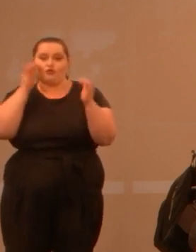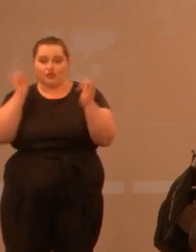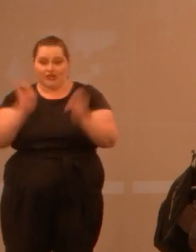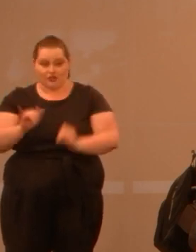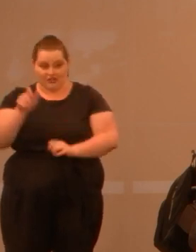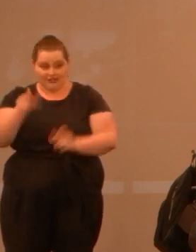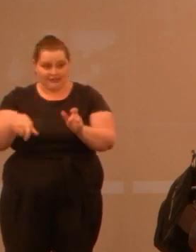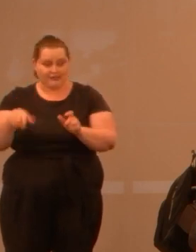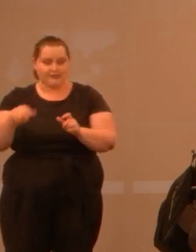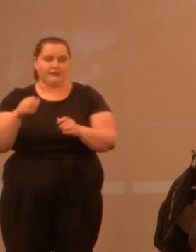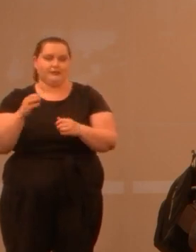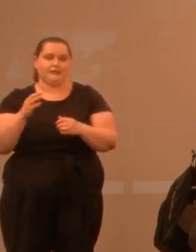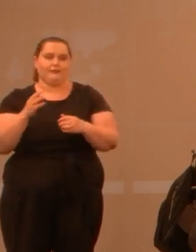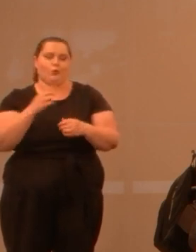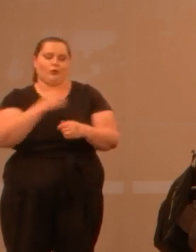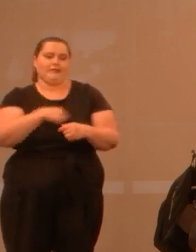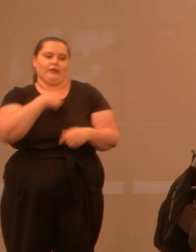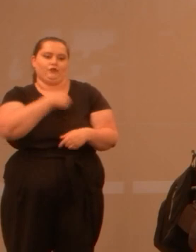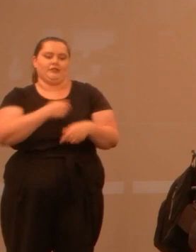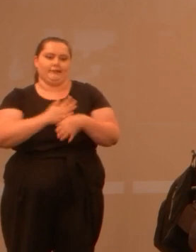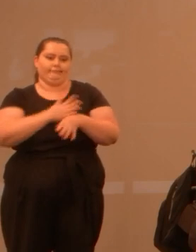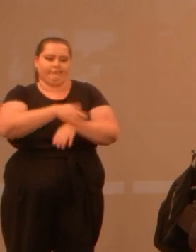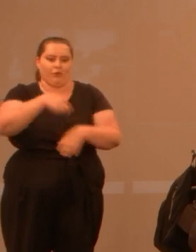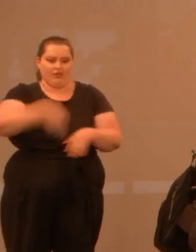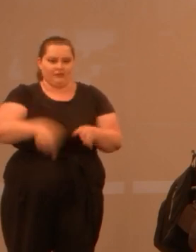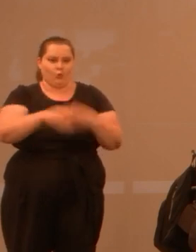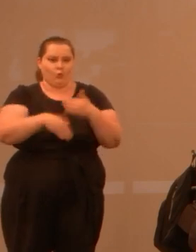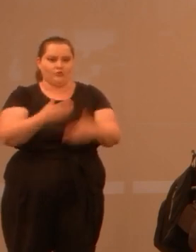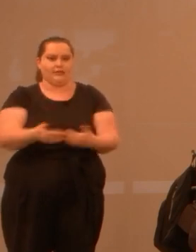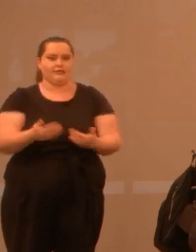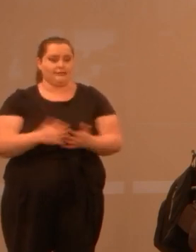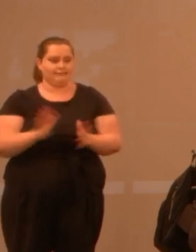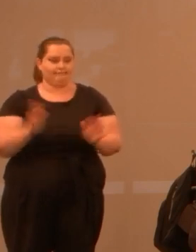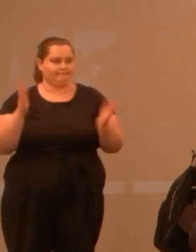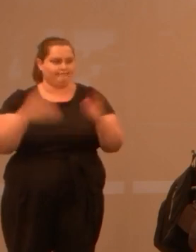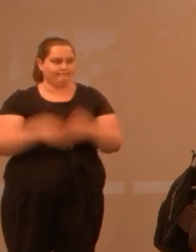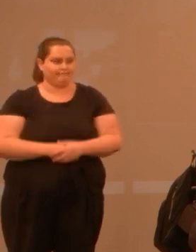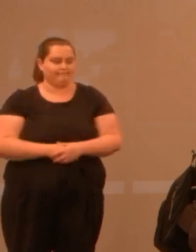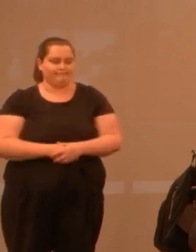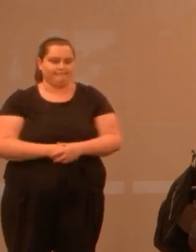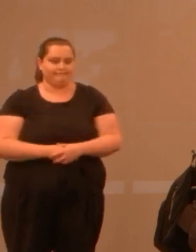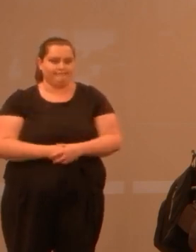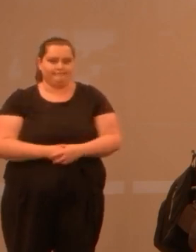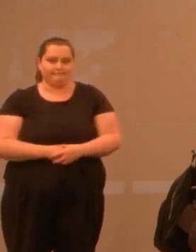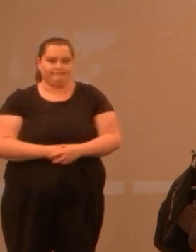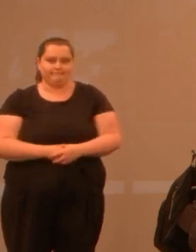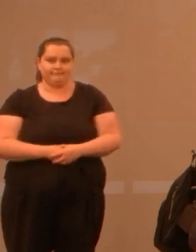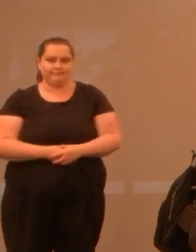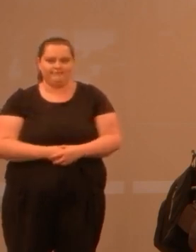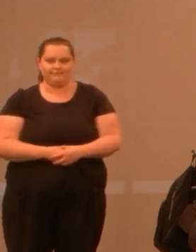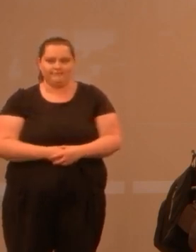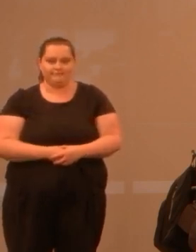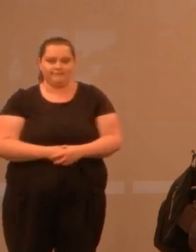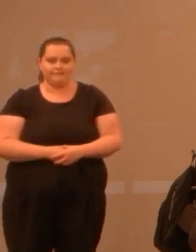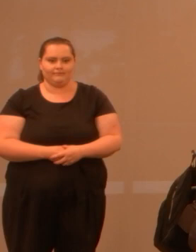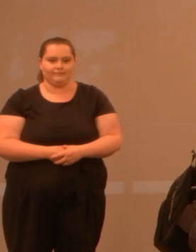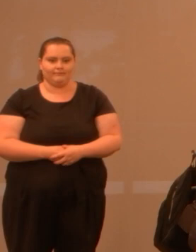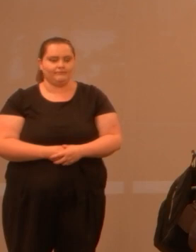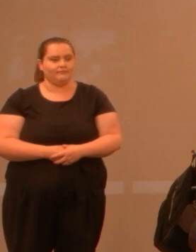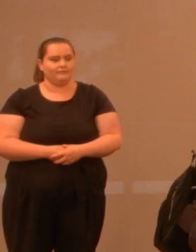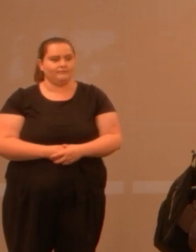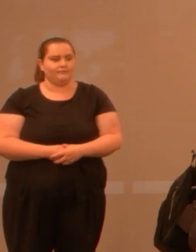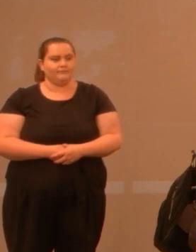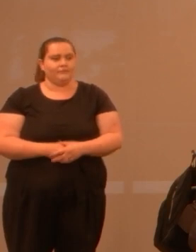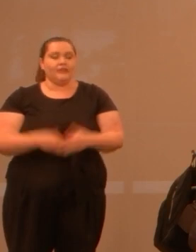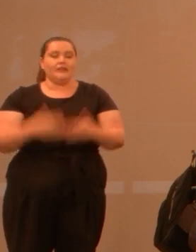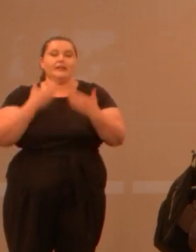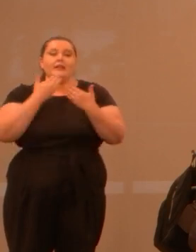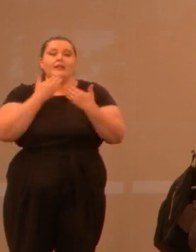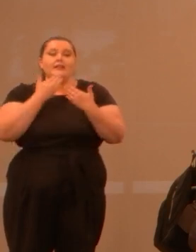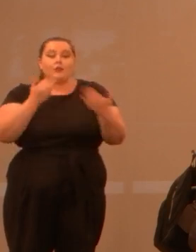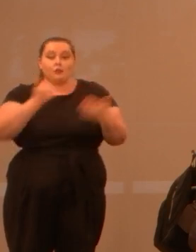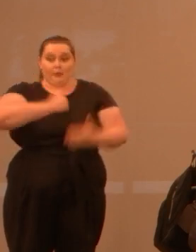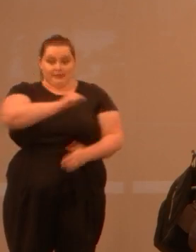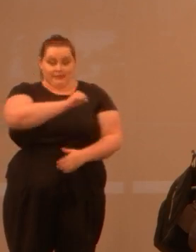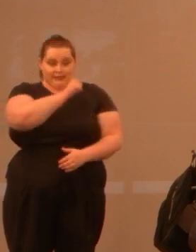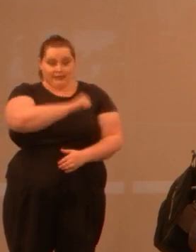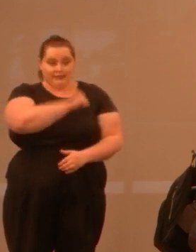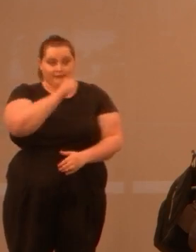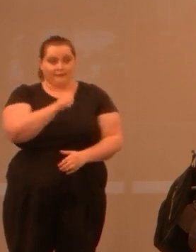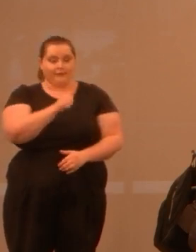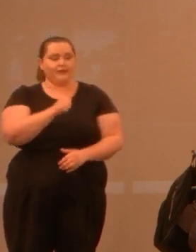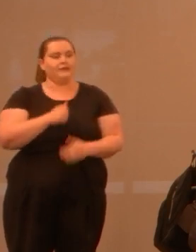you bring to this process. Thank you to my staff. Many of my staff